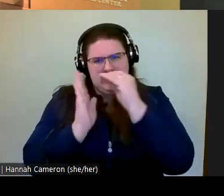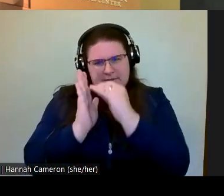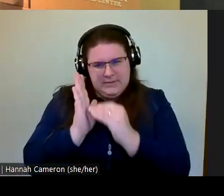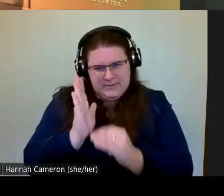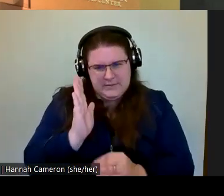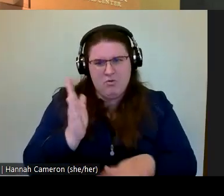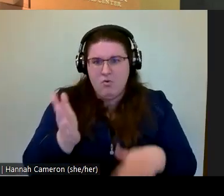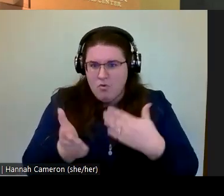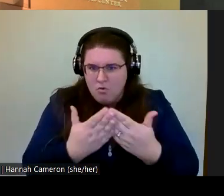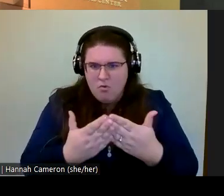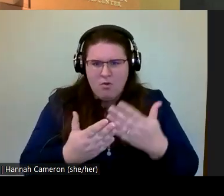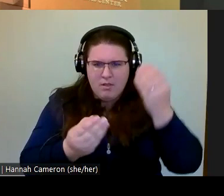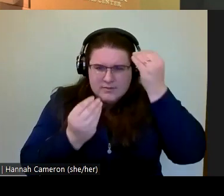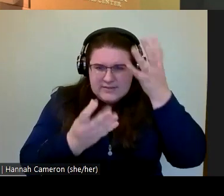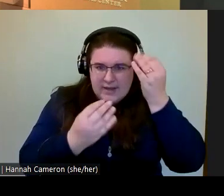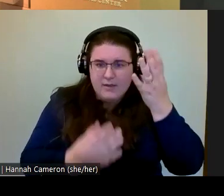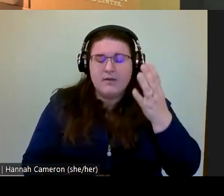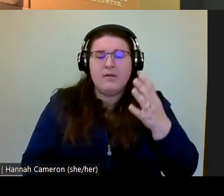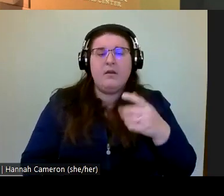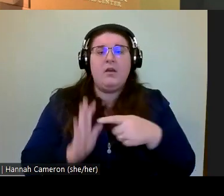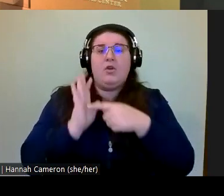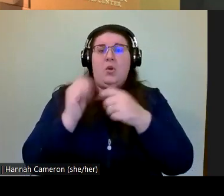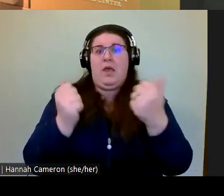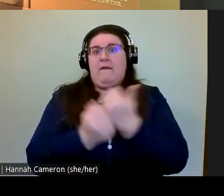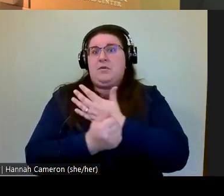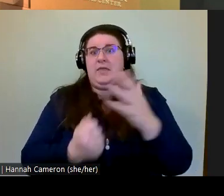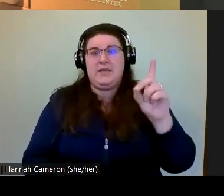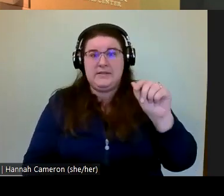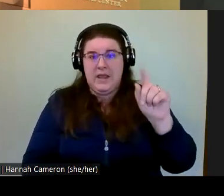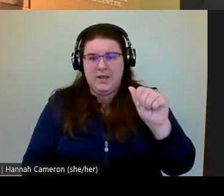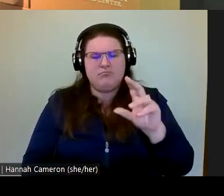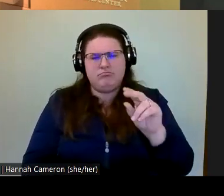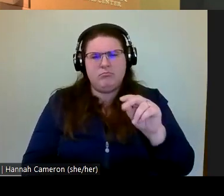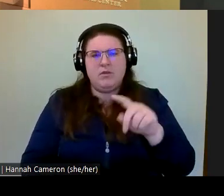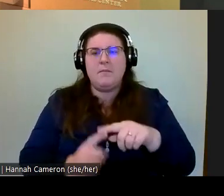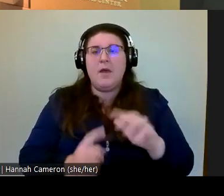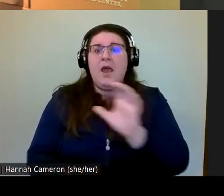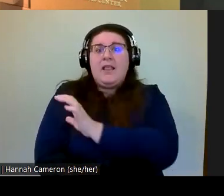you all of the data but essentially uh we were getting outcomes clinical outcomes almost as good